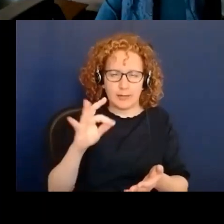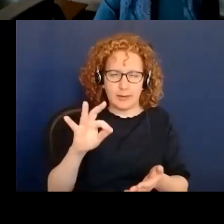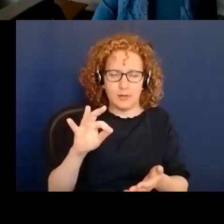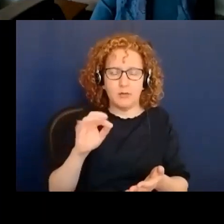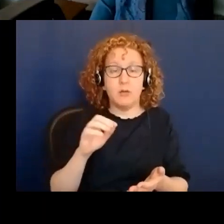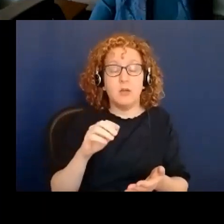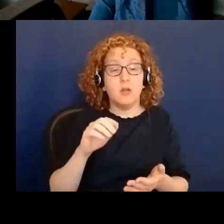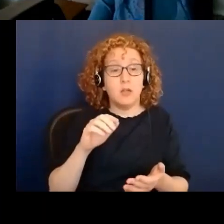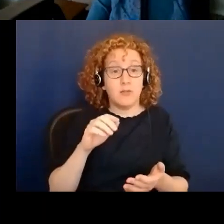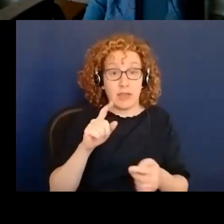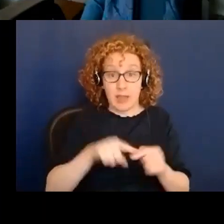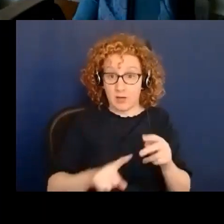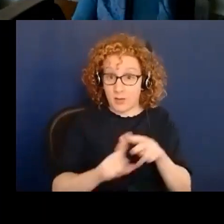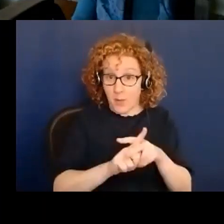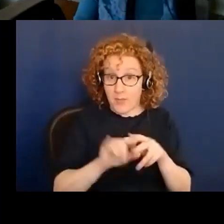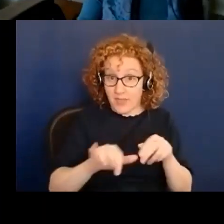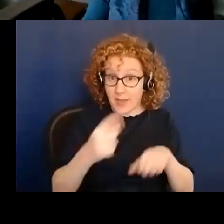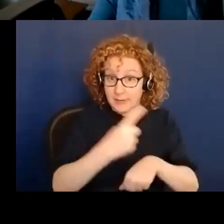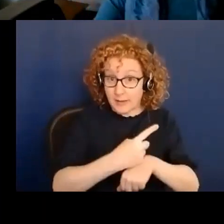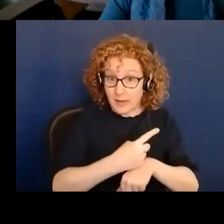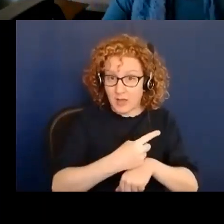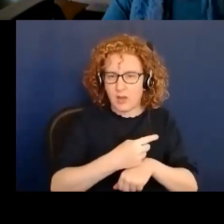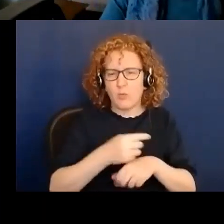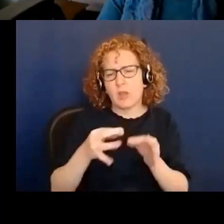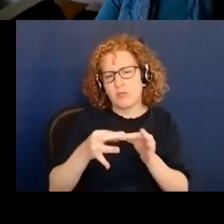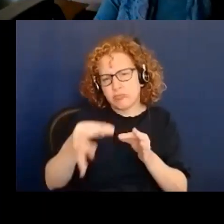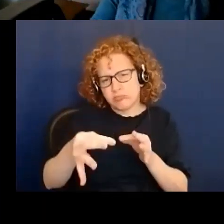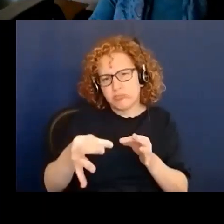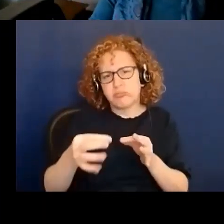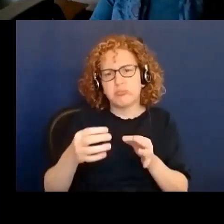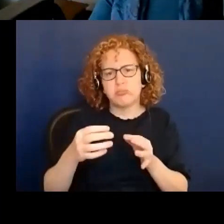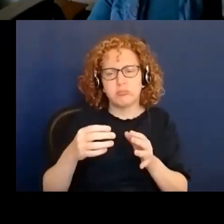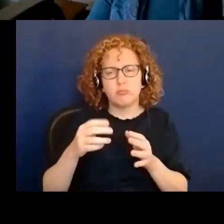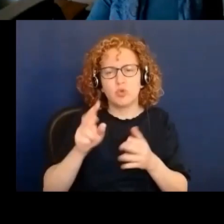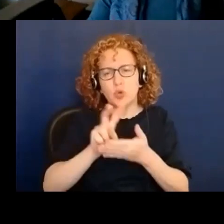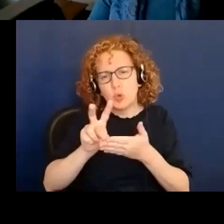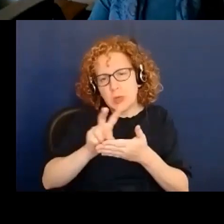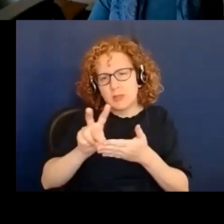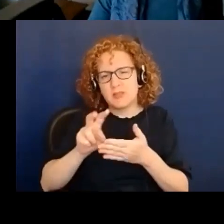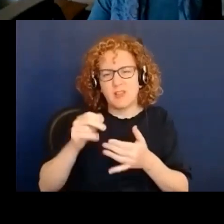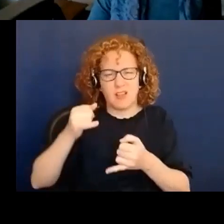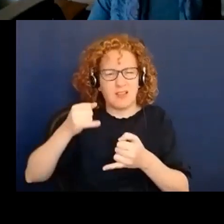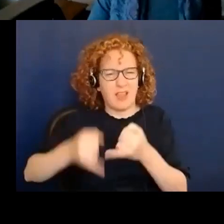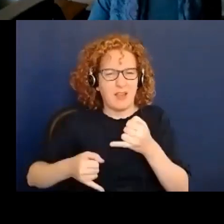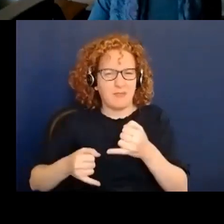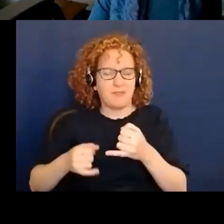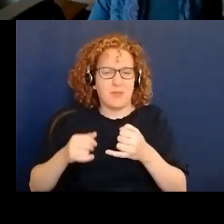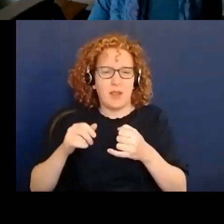because there is kind of a lately um ad drop that they can do but unfortunately after that we're